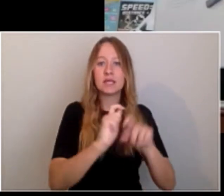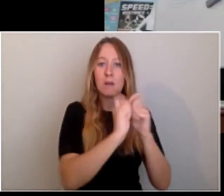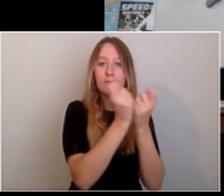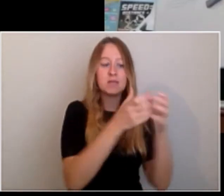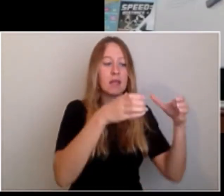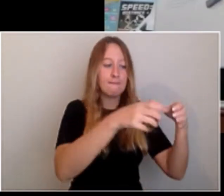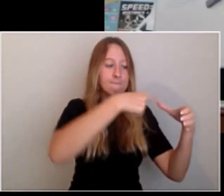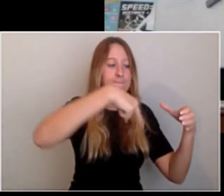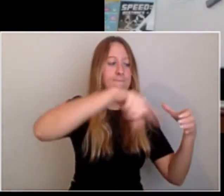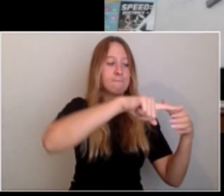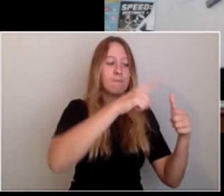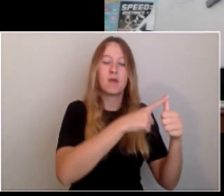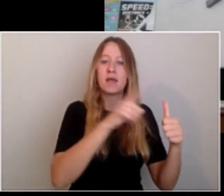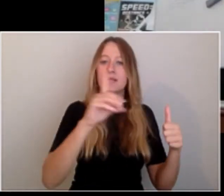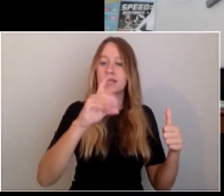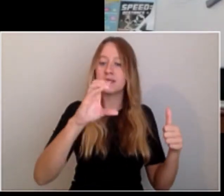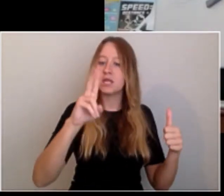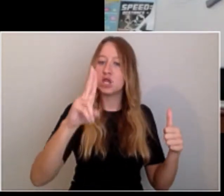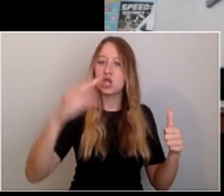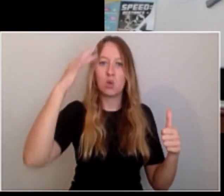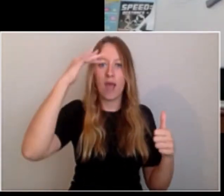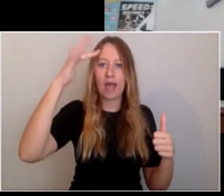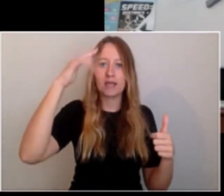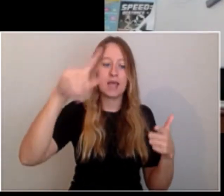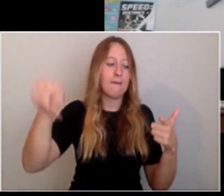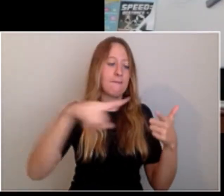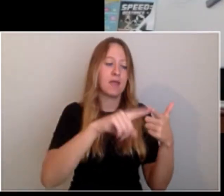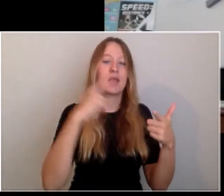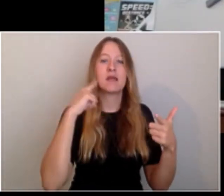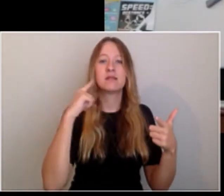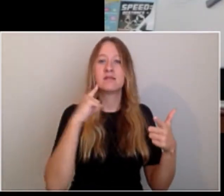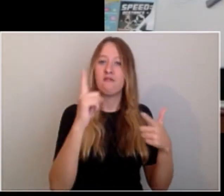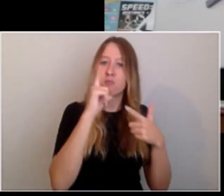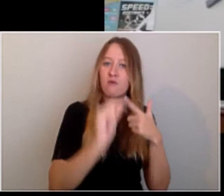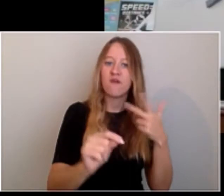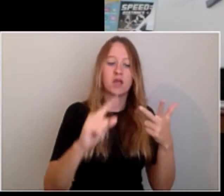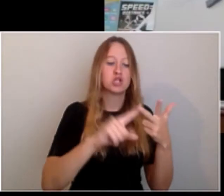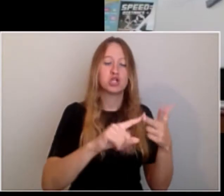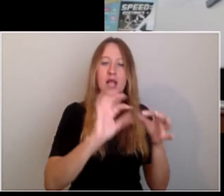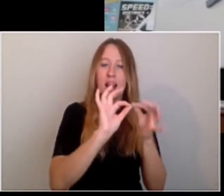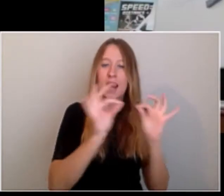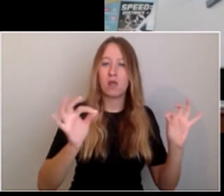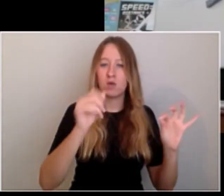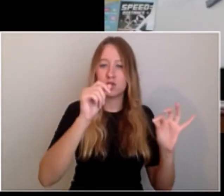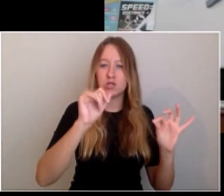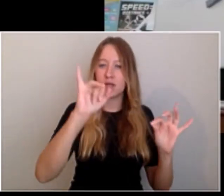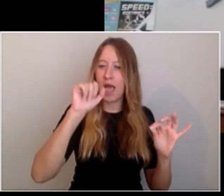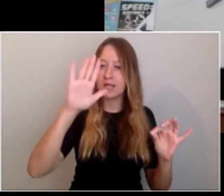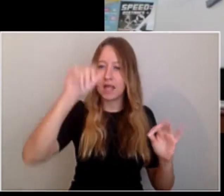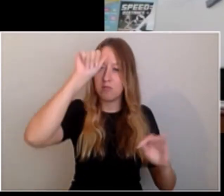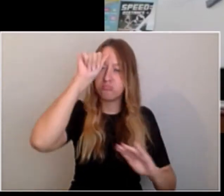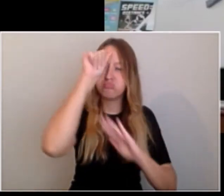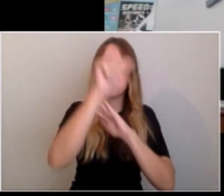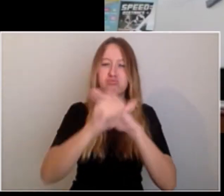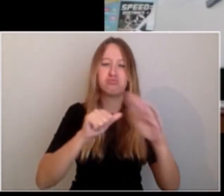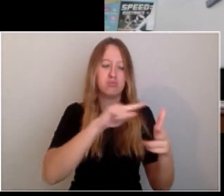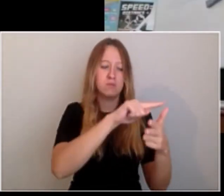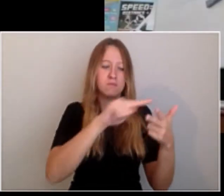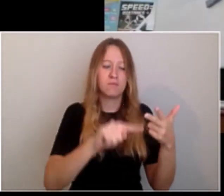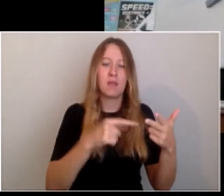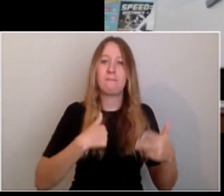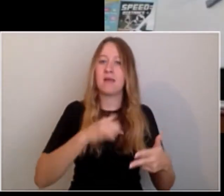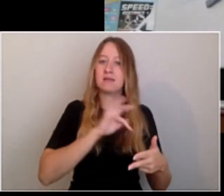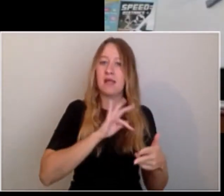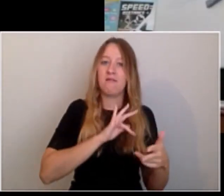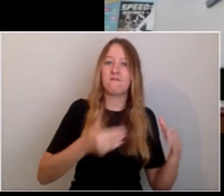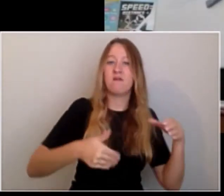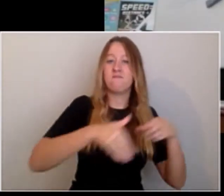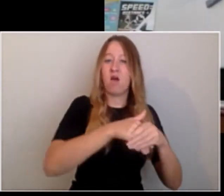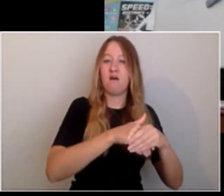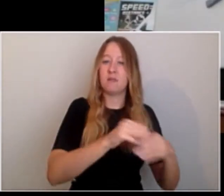DCU, Deaf professionals, and linguistic experts in ISL. And I